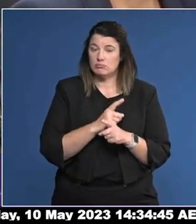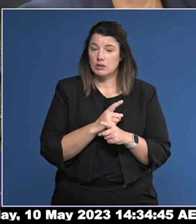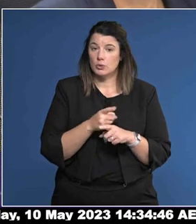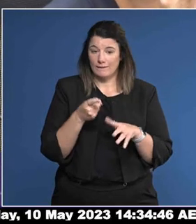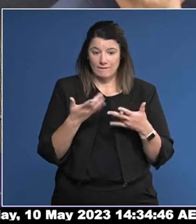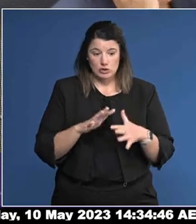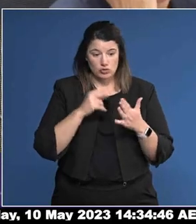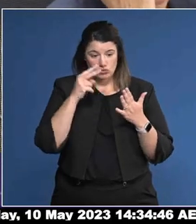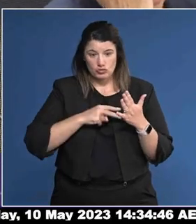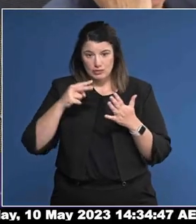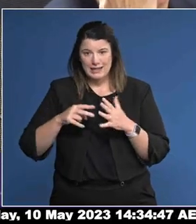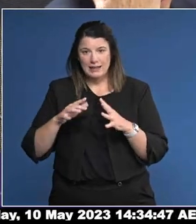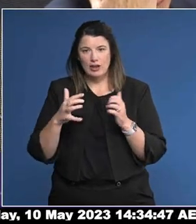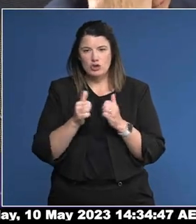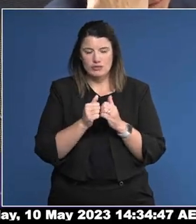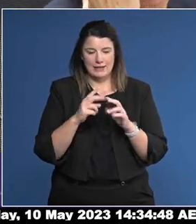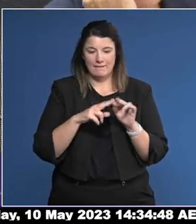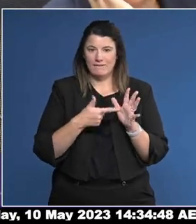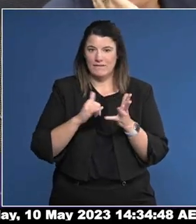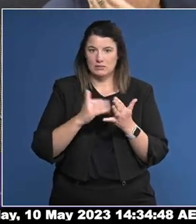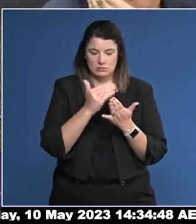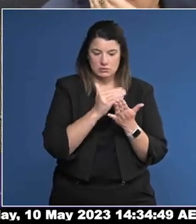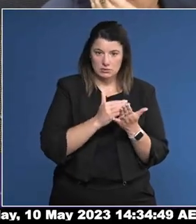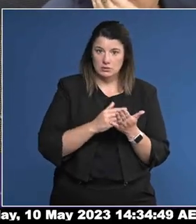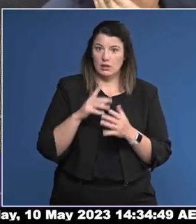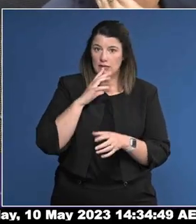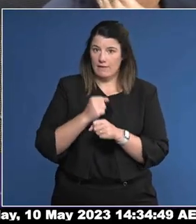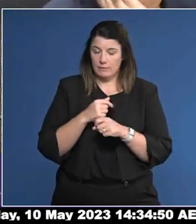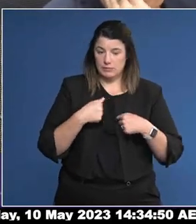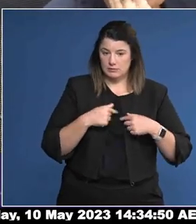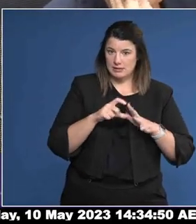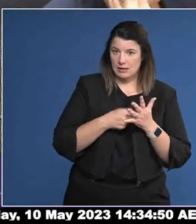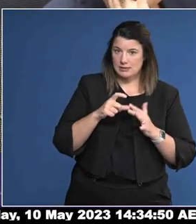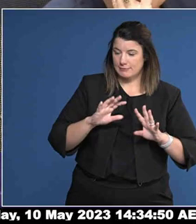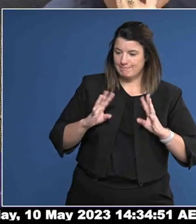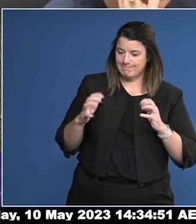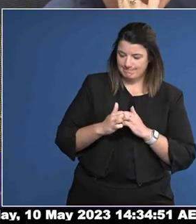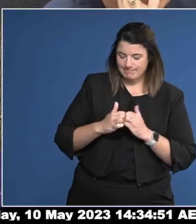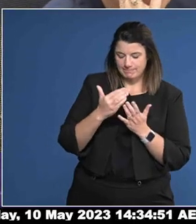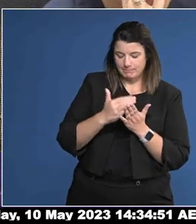agreed facts. MS BULLEN: Yes. And you say at paragraph 14 of the statement that having reviewed the